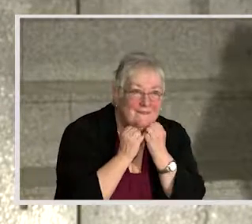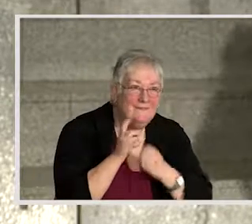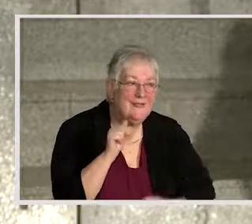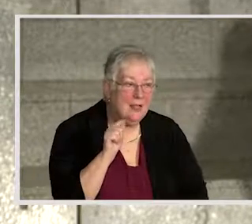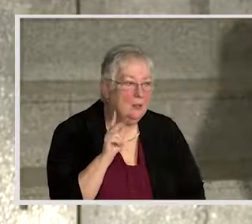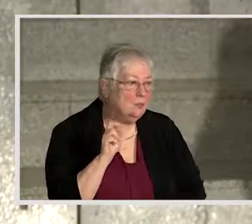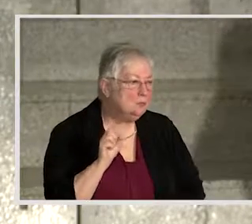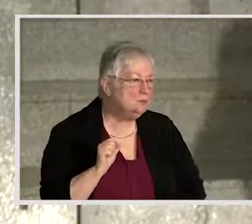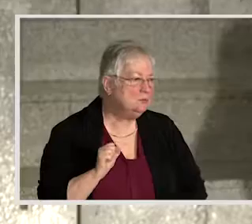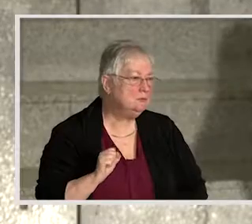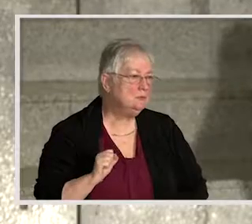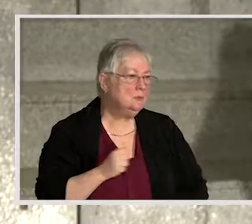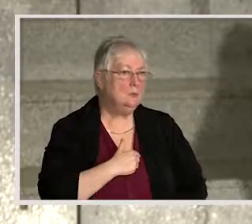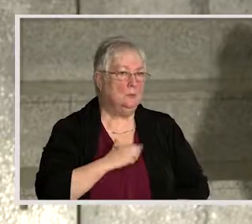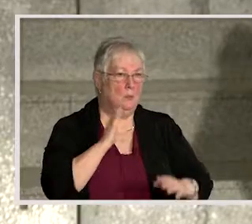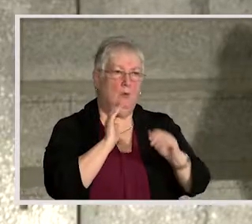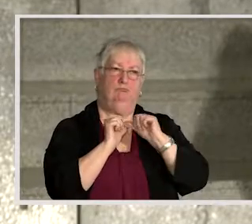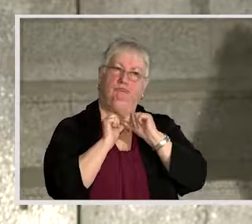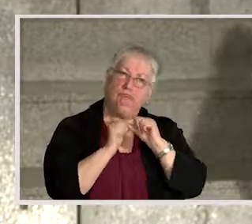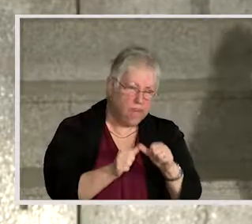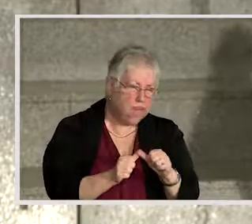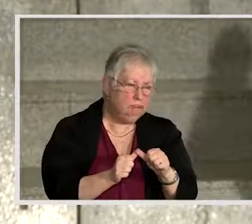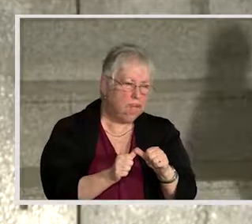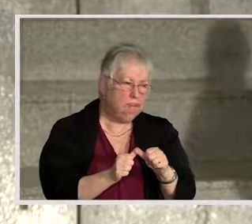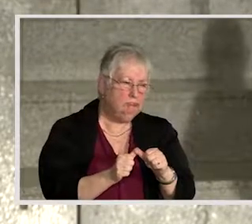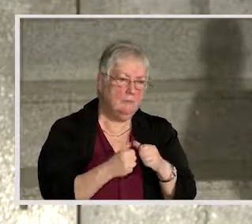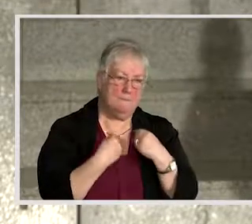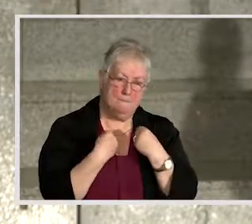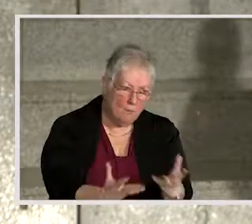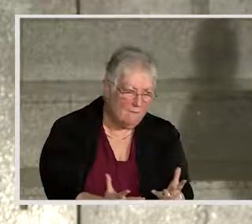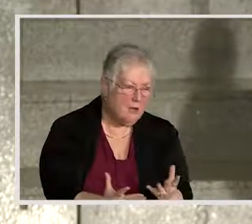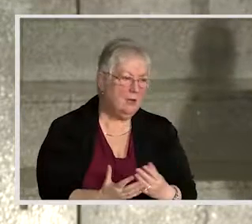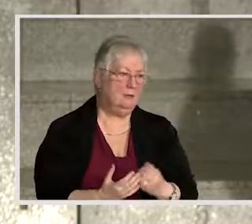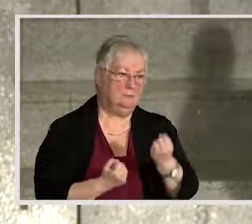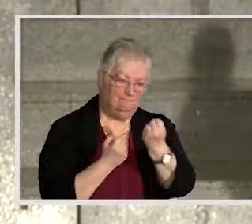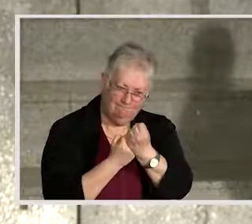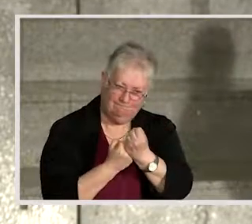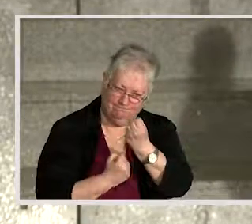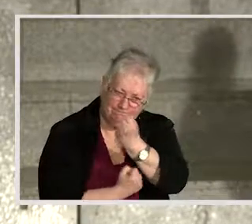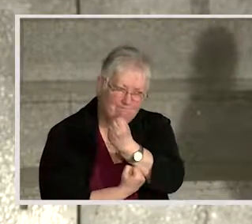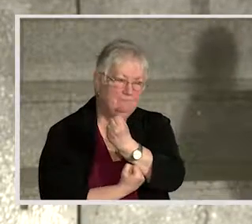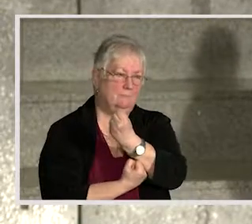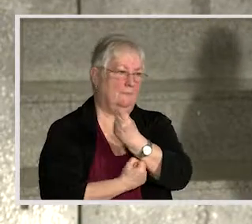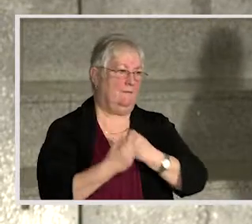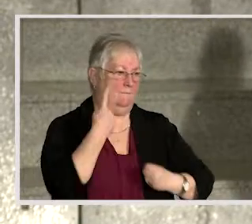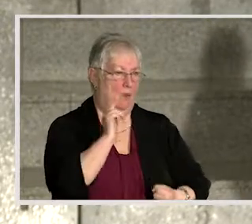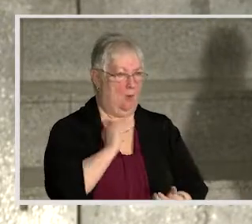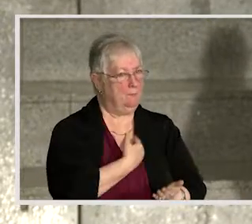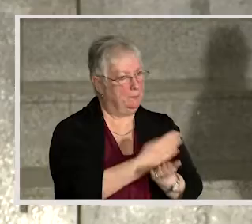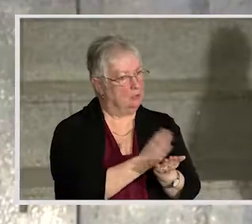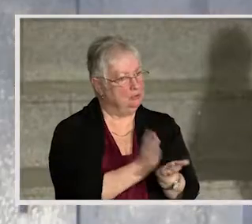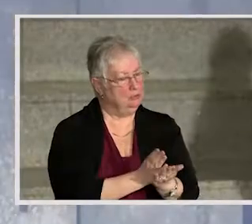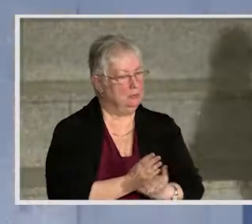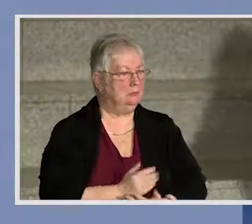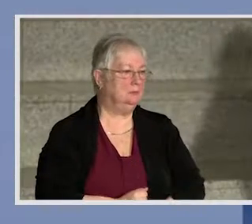FOUNDATION AND CORE FOR THE BUDGET PROPOSAL SHE SUBMITS TO THE COUNCIL. SO NOW TO GET A SENSE OF HOW